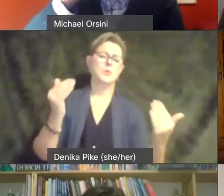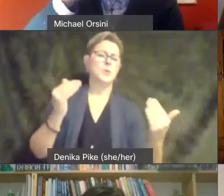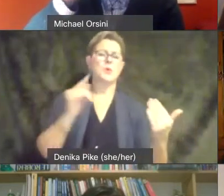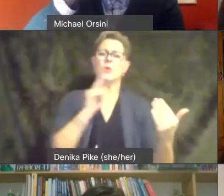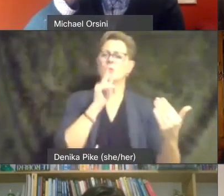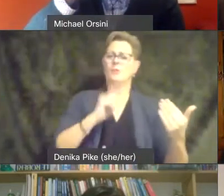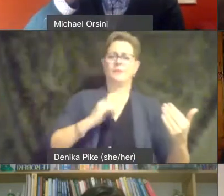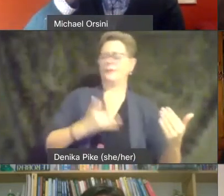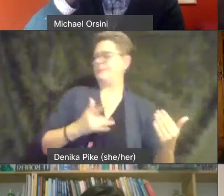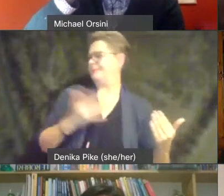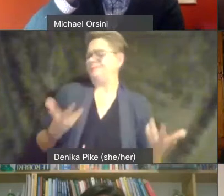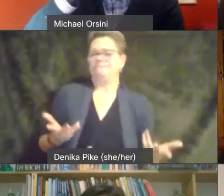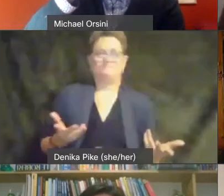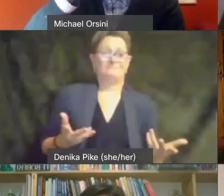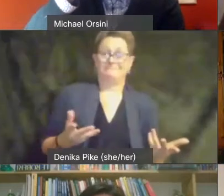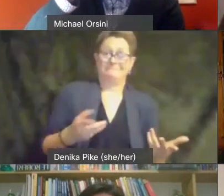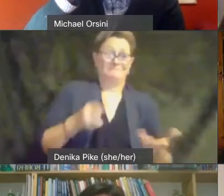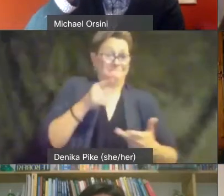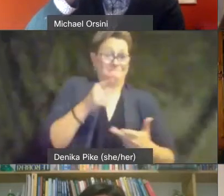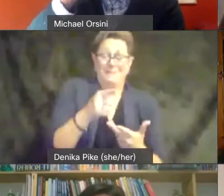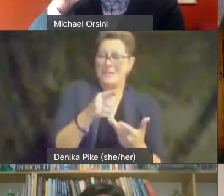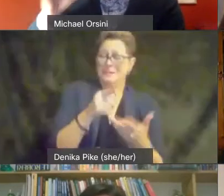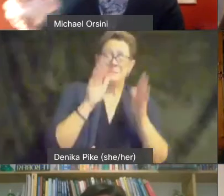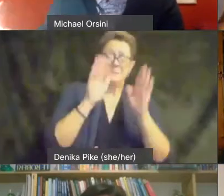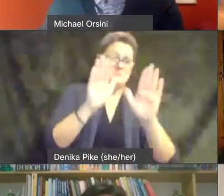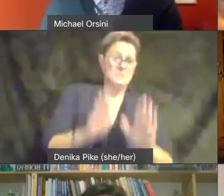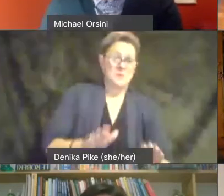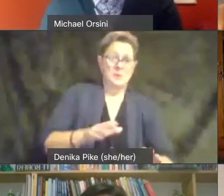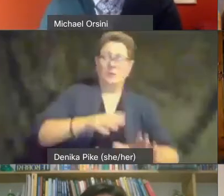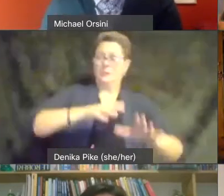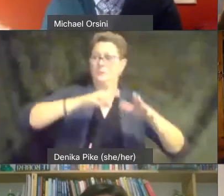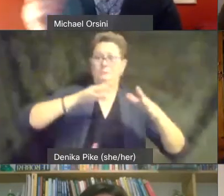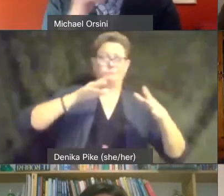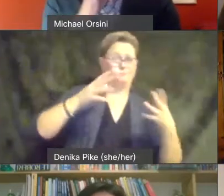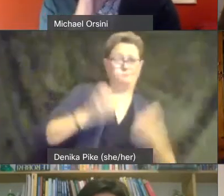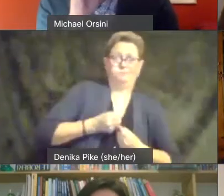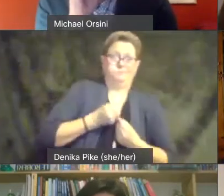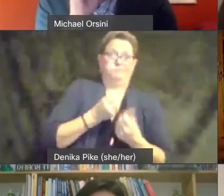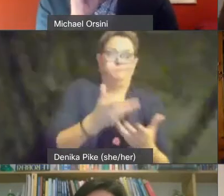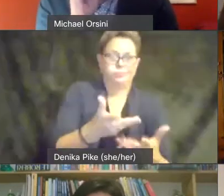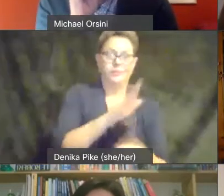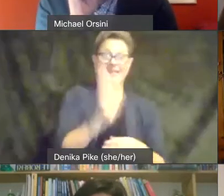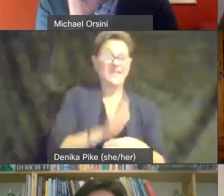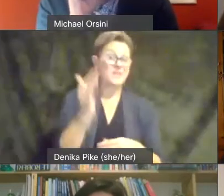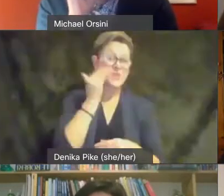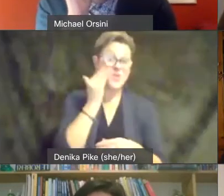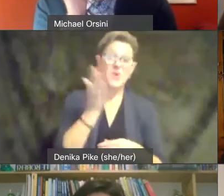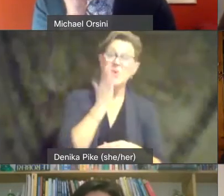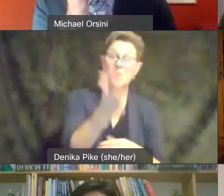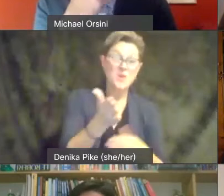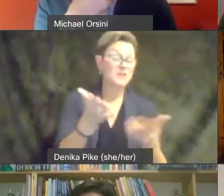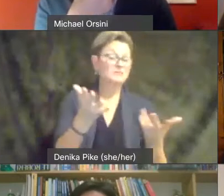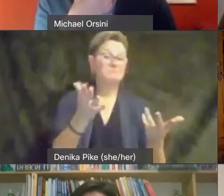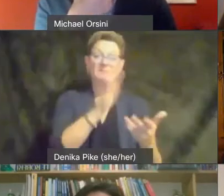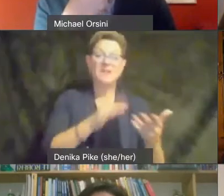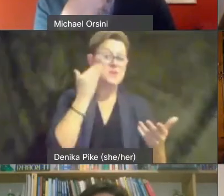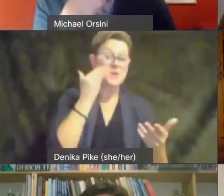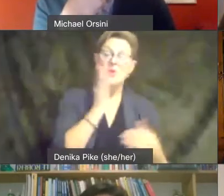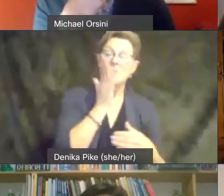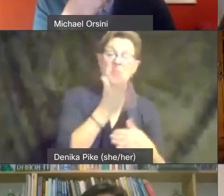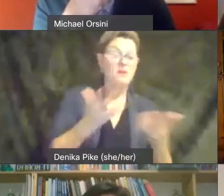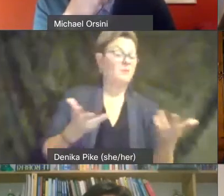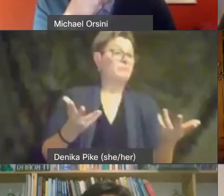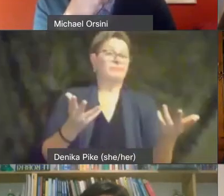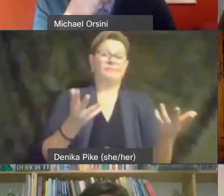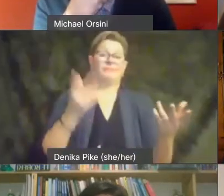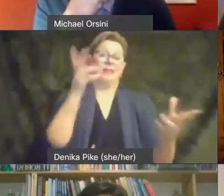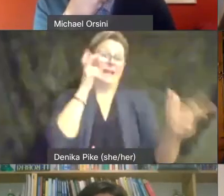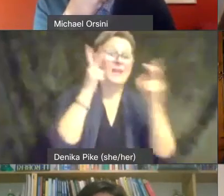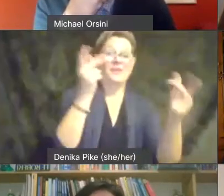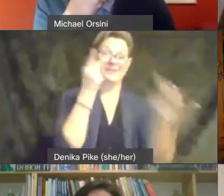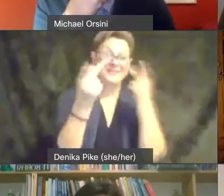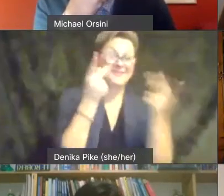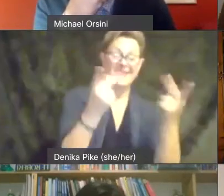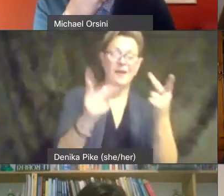I think it was the better than average share of these kinds of things. You know, you never know what you're gonna get when you log on to a, uh, an event like this but all of you were incredibly fascinating and so timely.